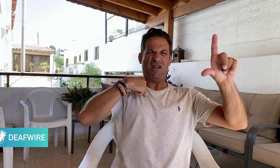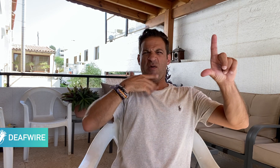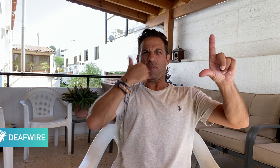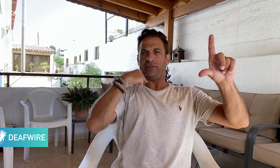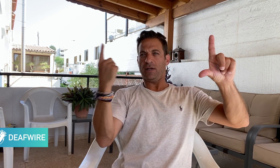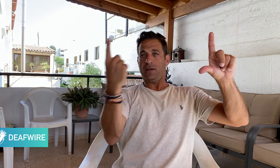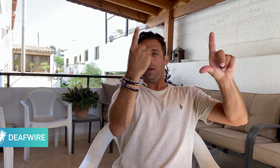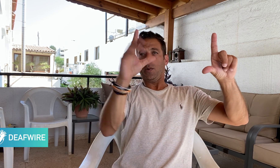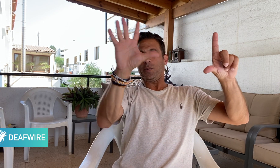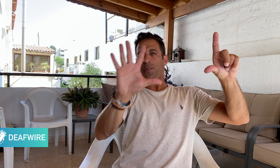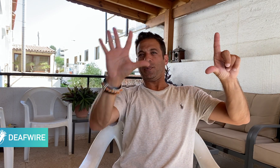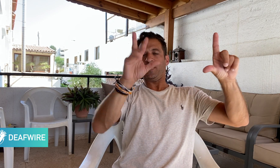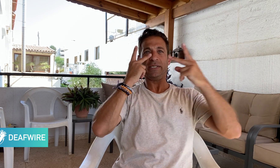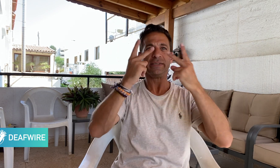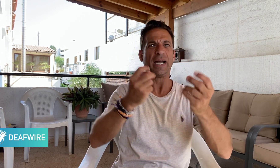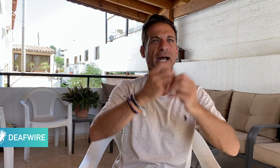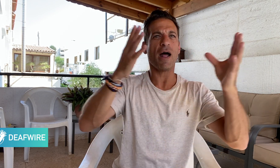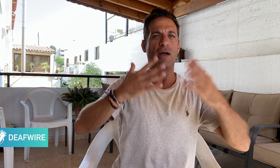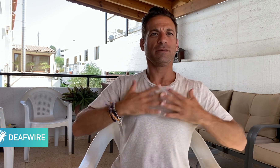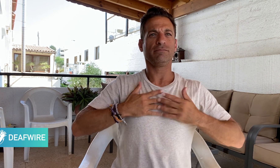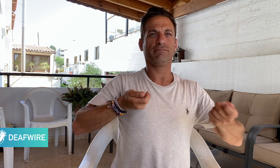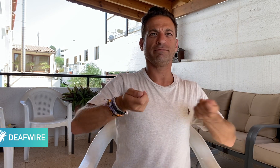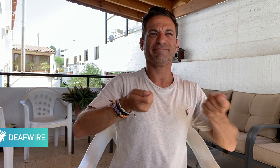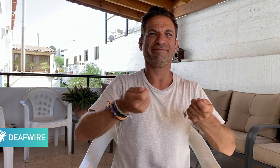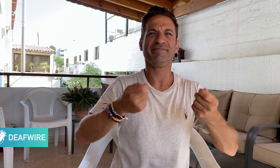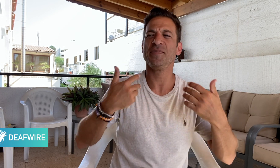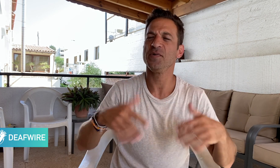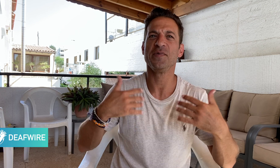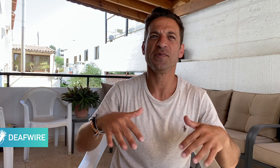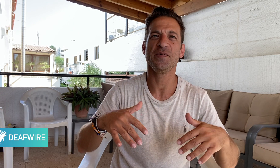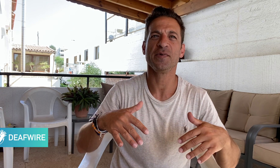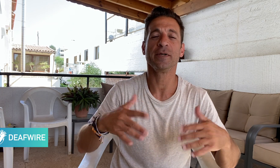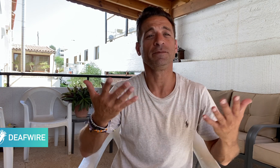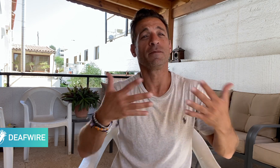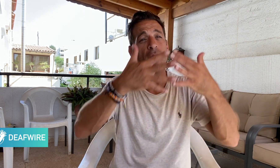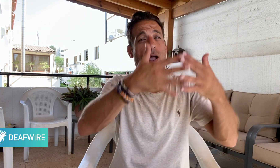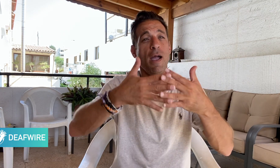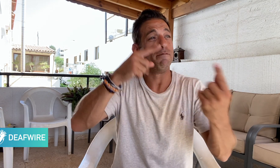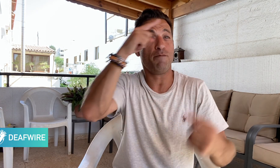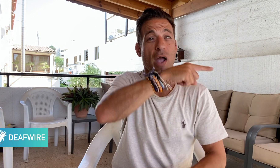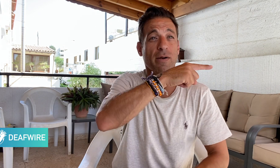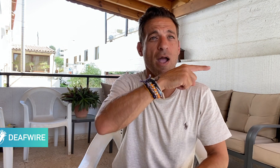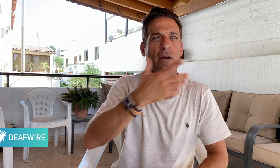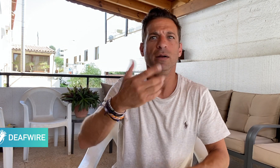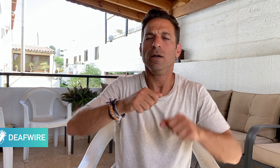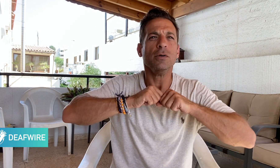news broadcasters, including the US government, now include